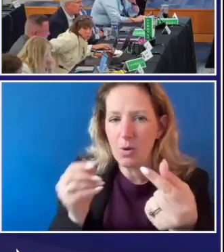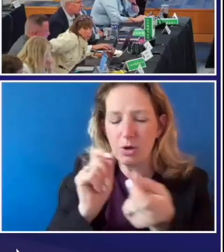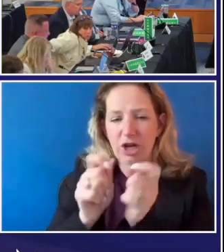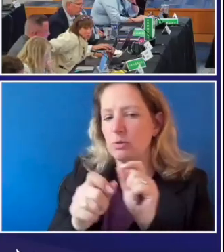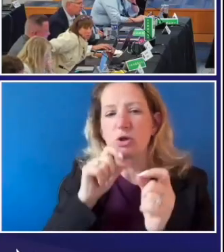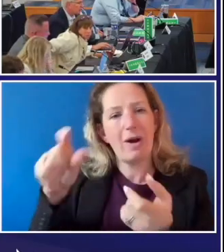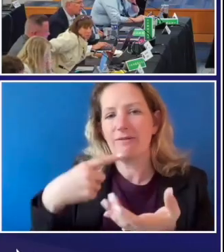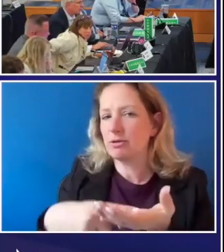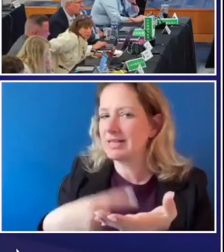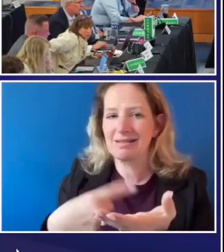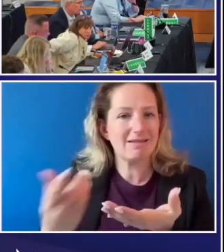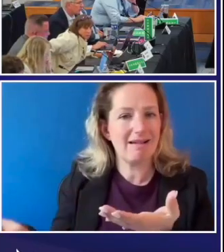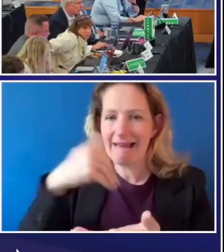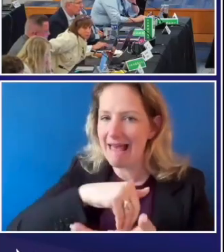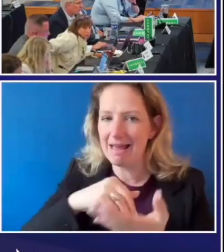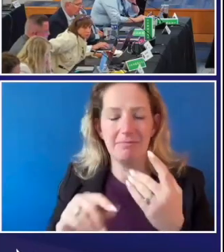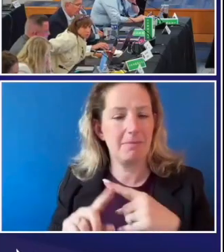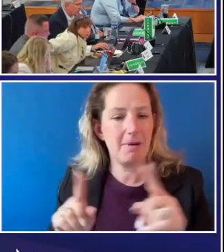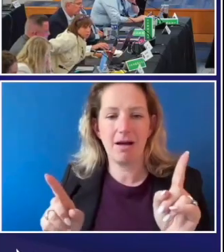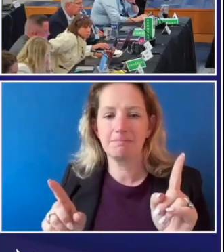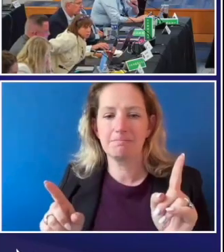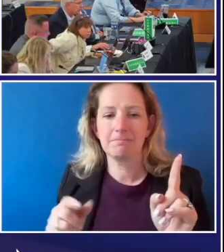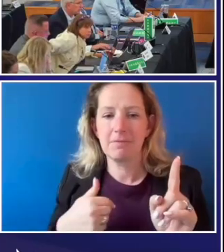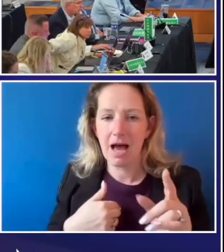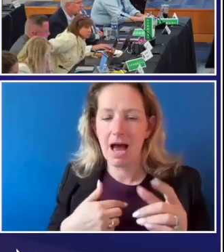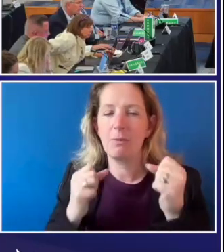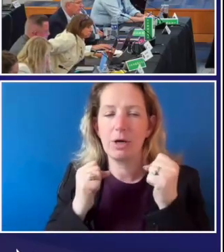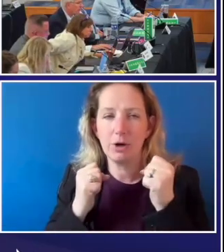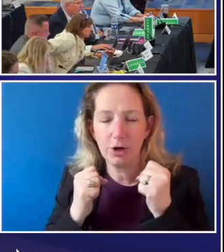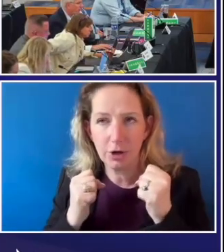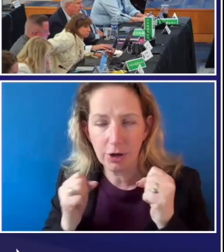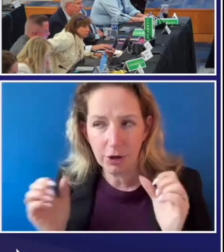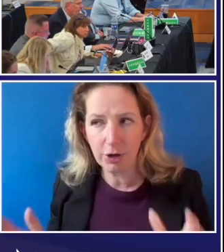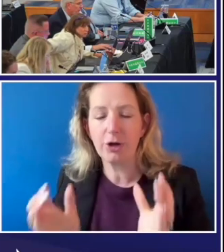this is, um, I would urge the department for consistency purpose is to consider making the change.